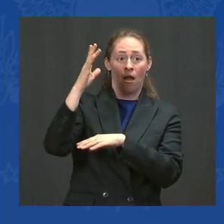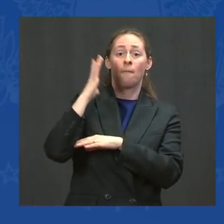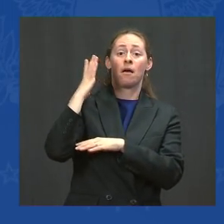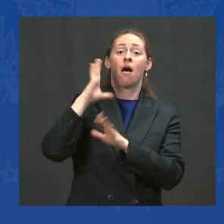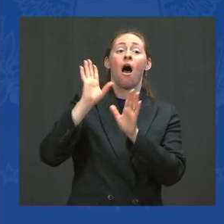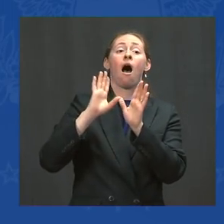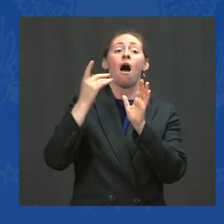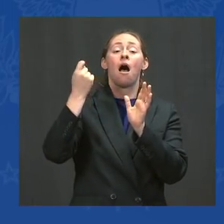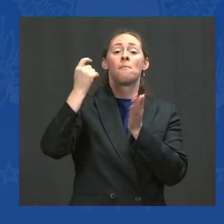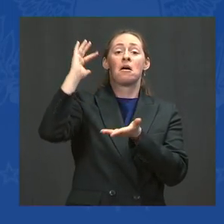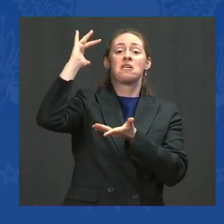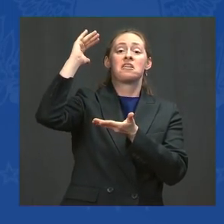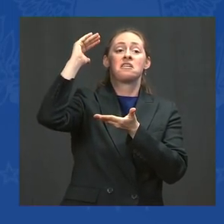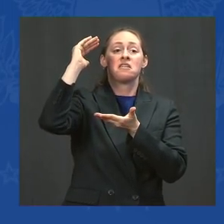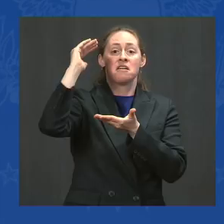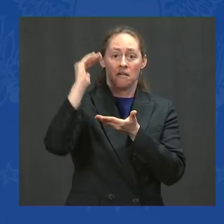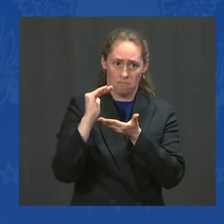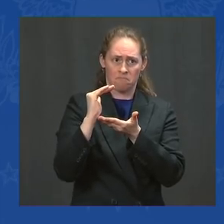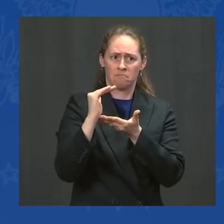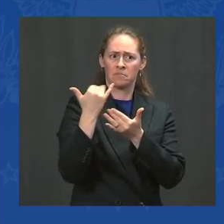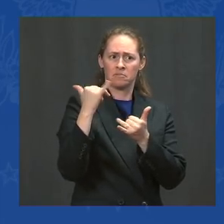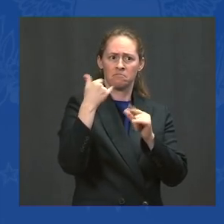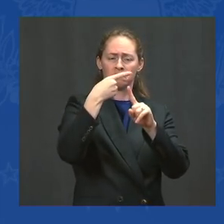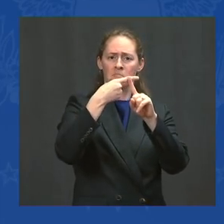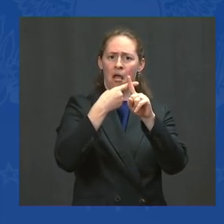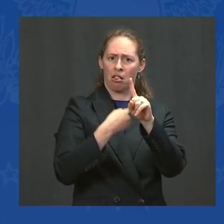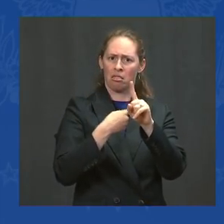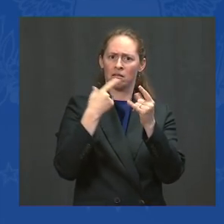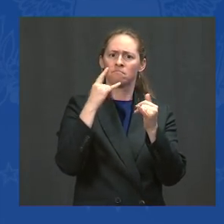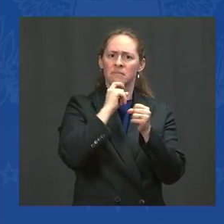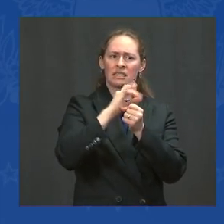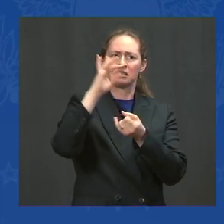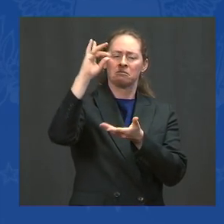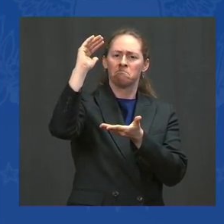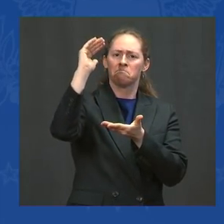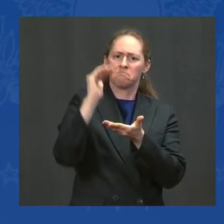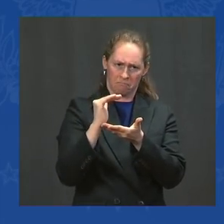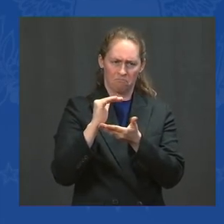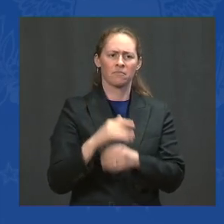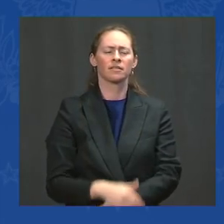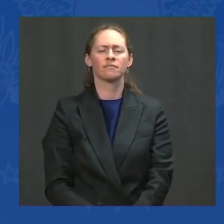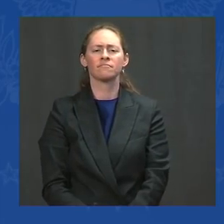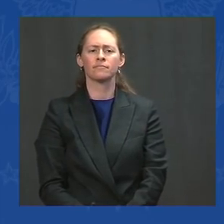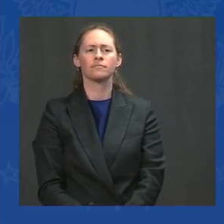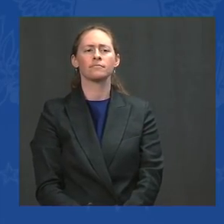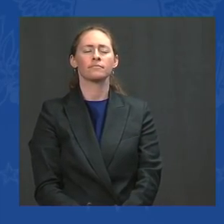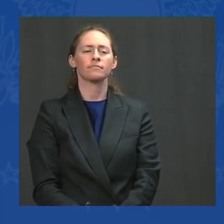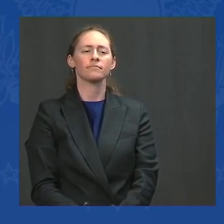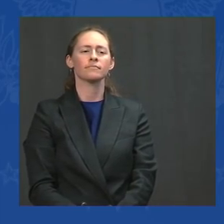by which to judge the economy like my predecessor did. But he'd be very -- he'd be talking to you every day